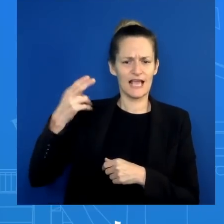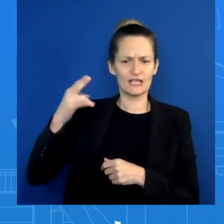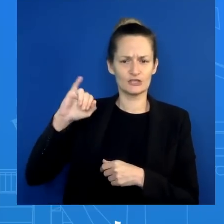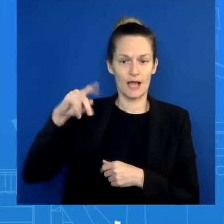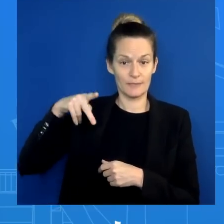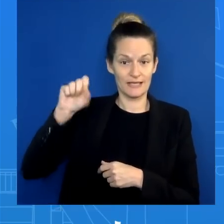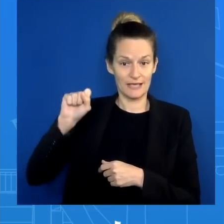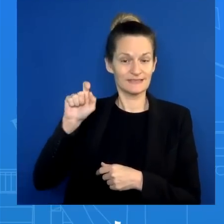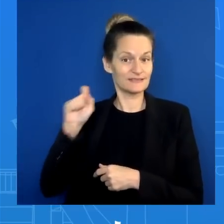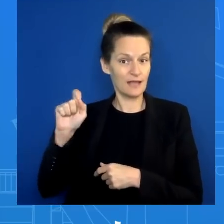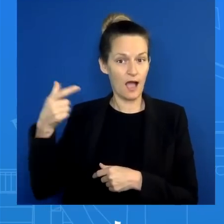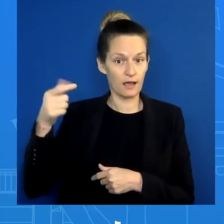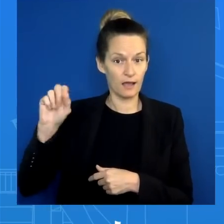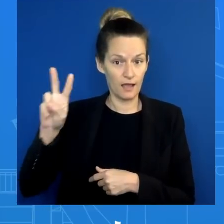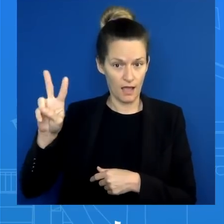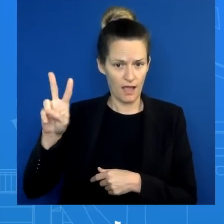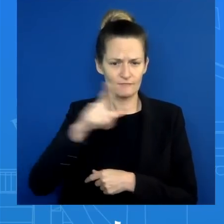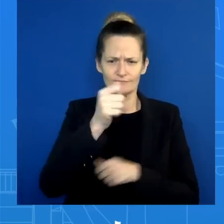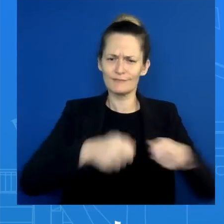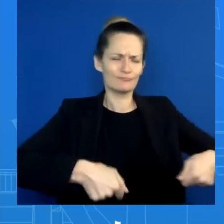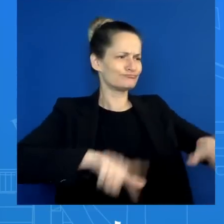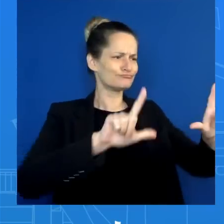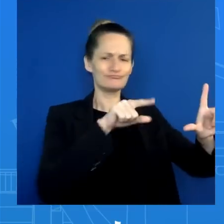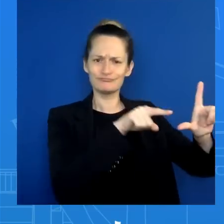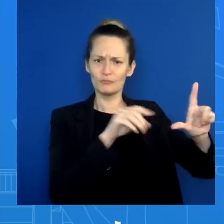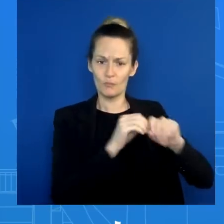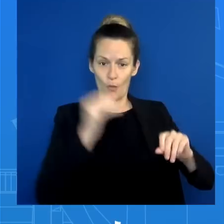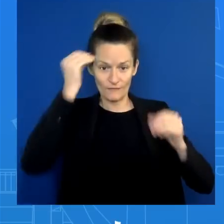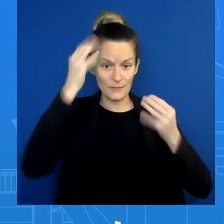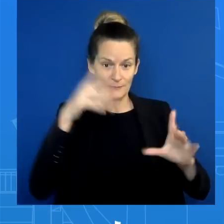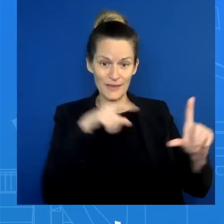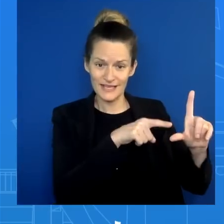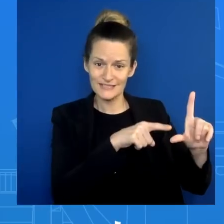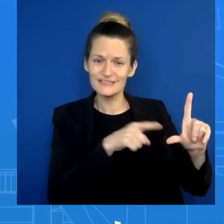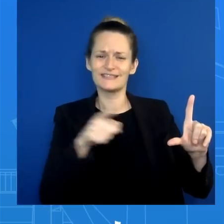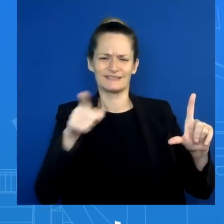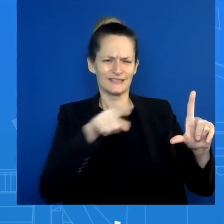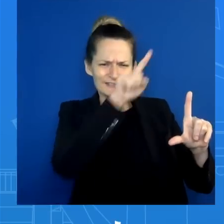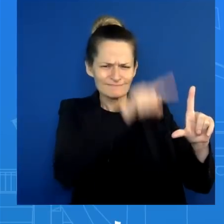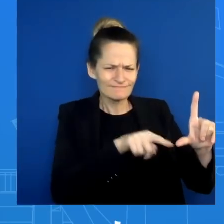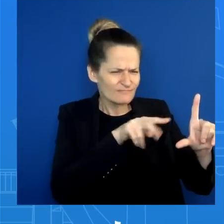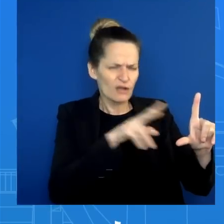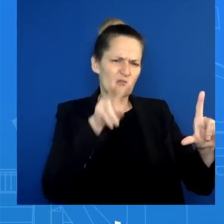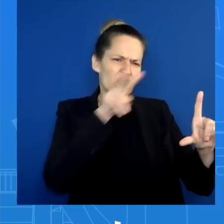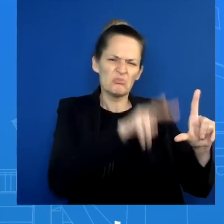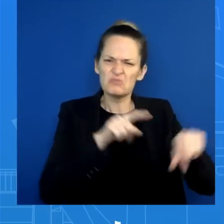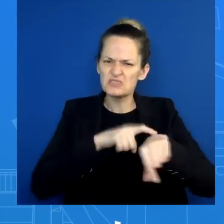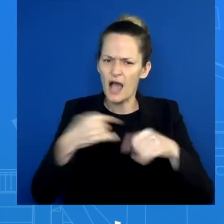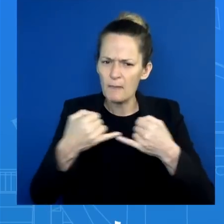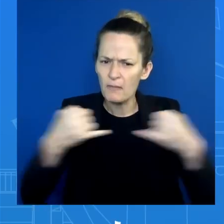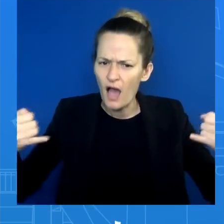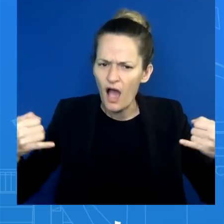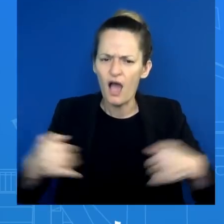timelines, application requirements and so much more. With that, see just one topper today. Go ahead.